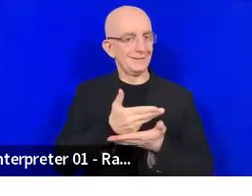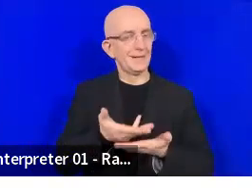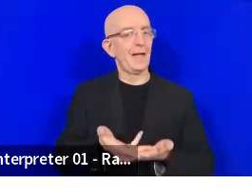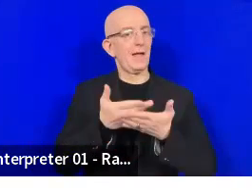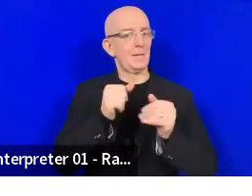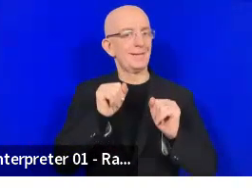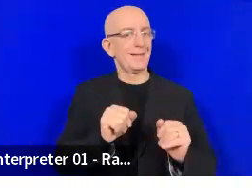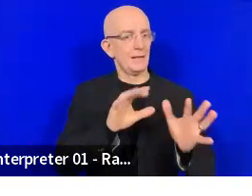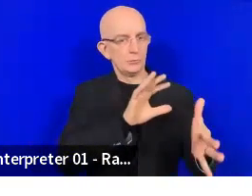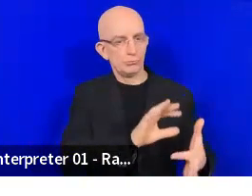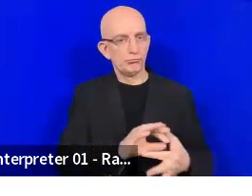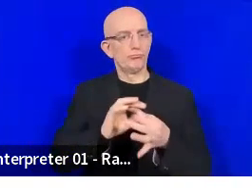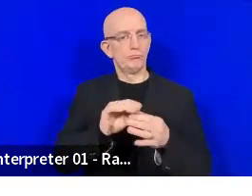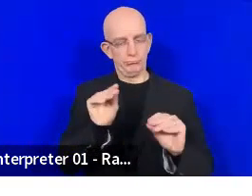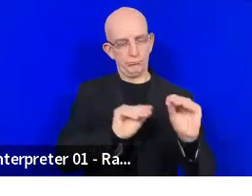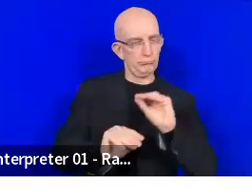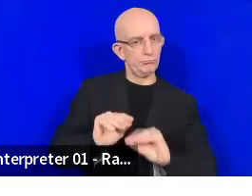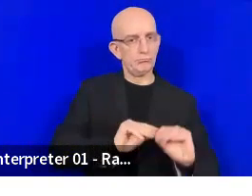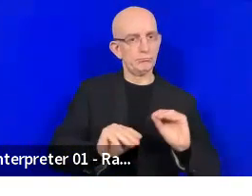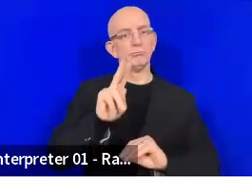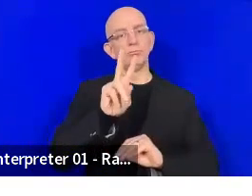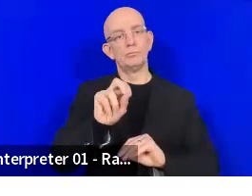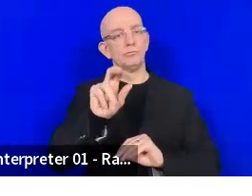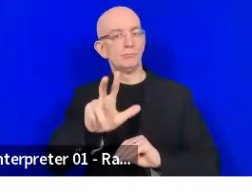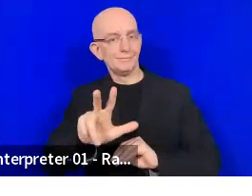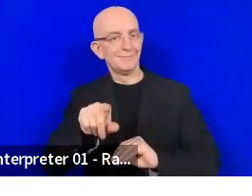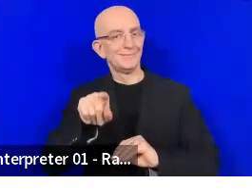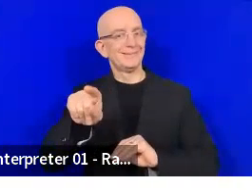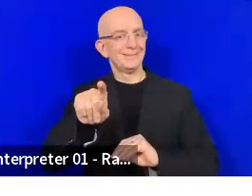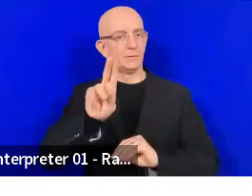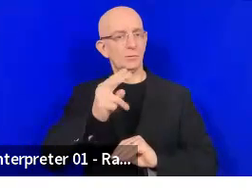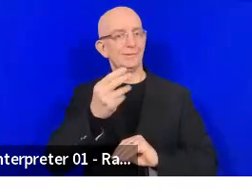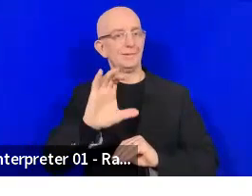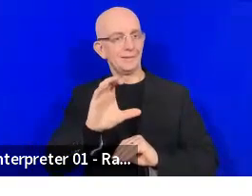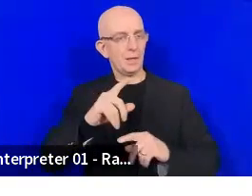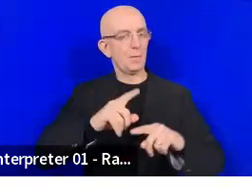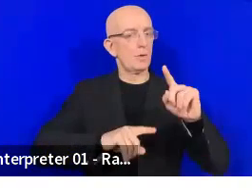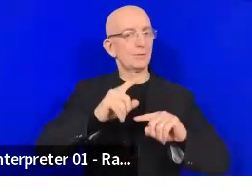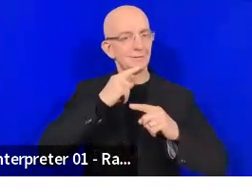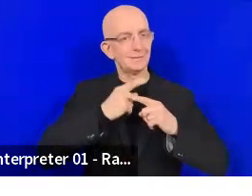This Action Agenda also aims to inform all processes that you see here on the screen